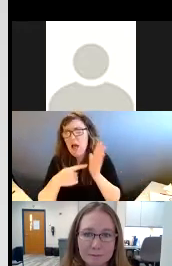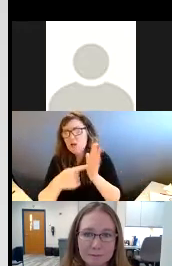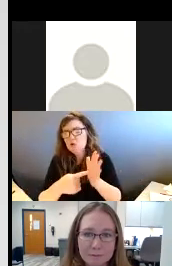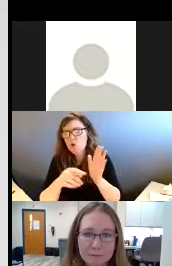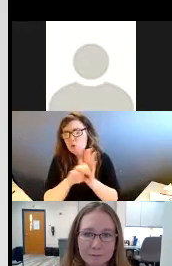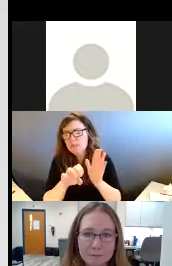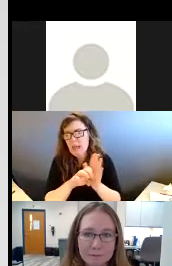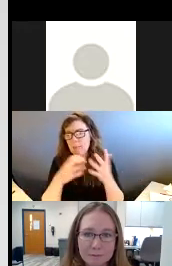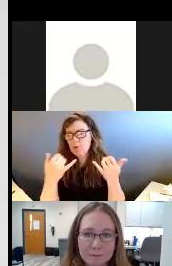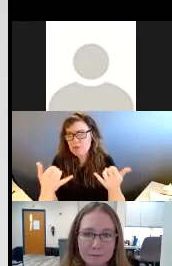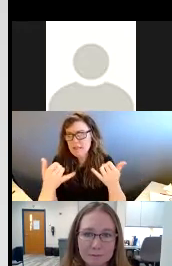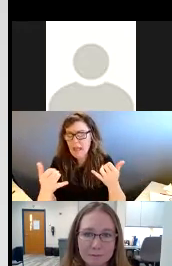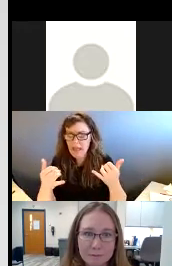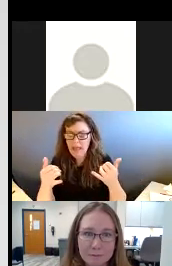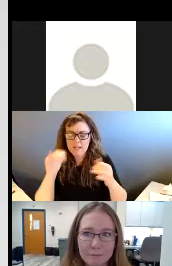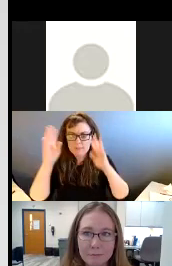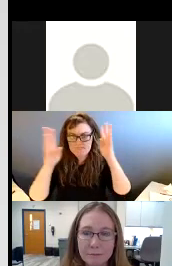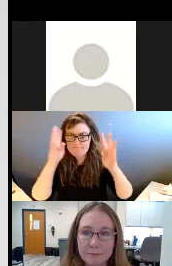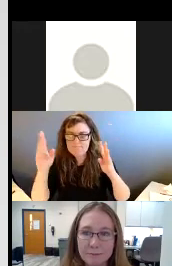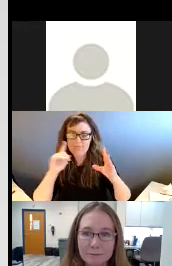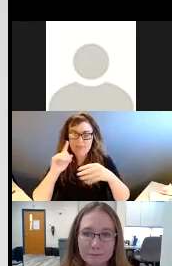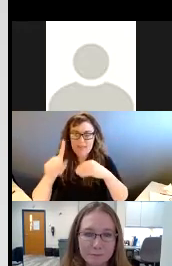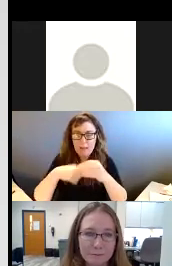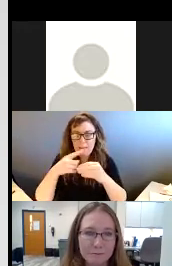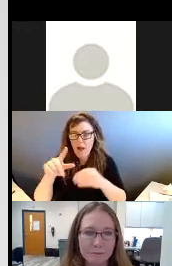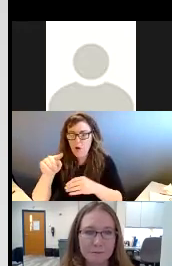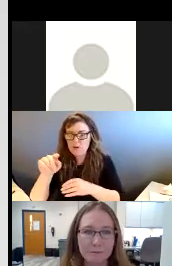TO USE THIS TELEHEALTH OR REMOTE SERVICES FOR THE